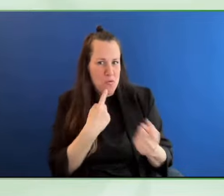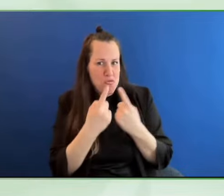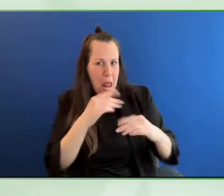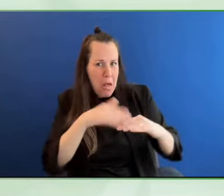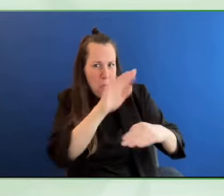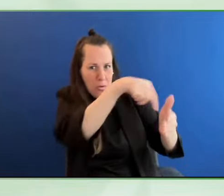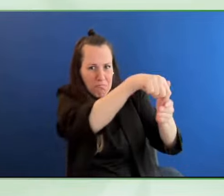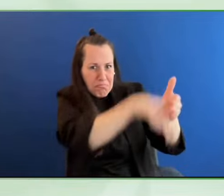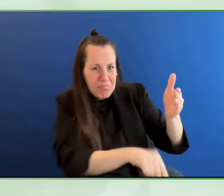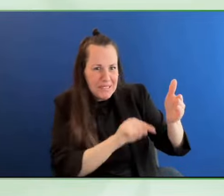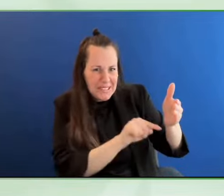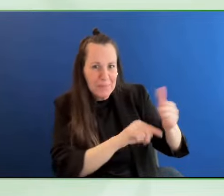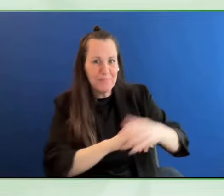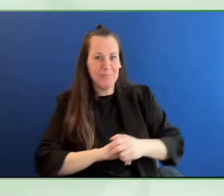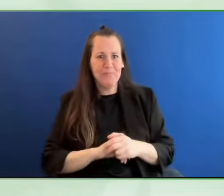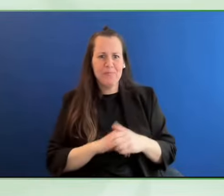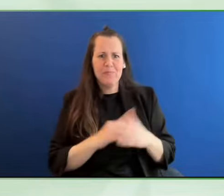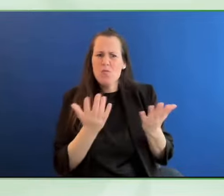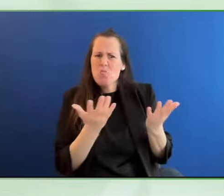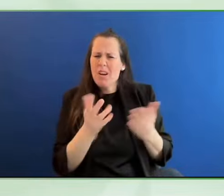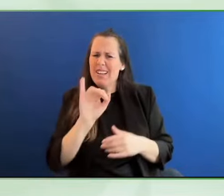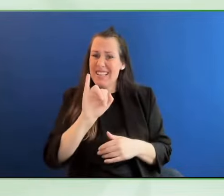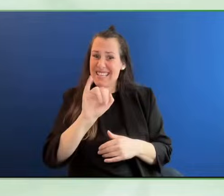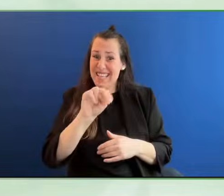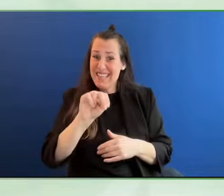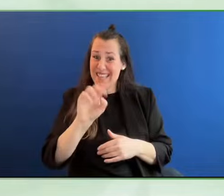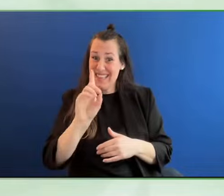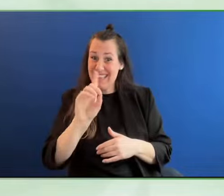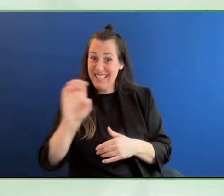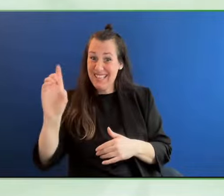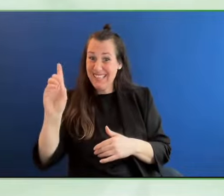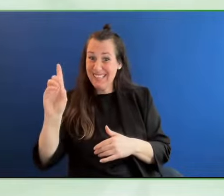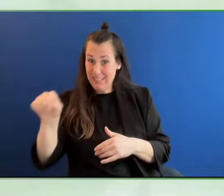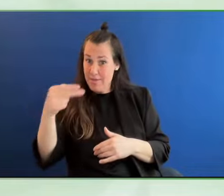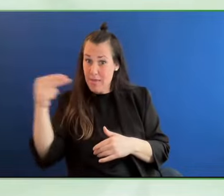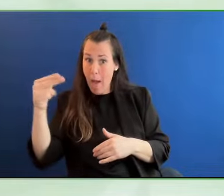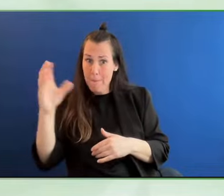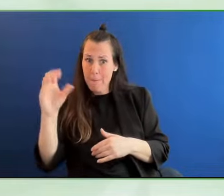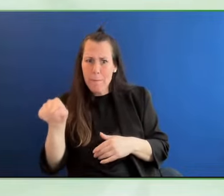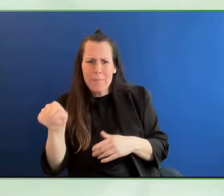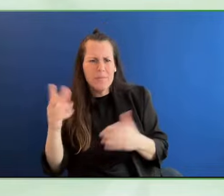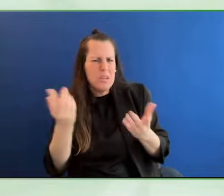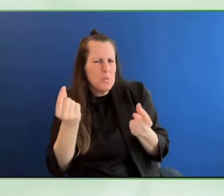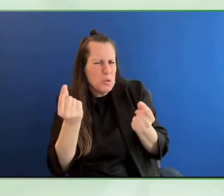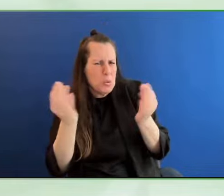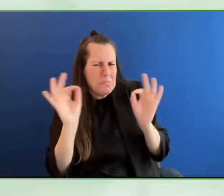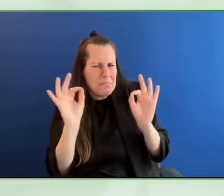We shall start there and riff. That sounds perfect.